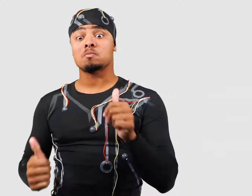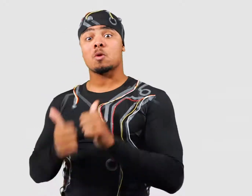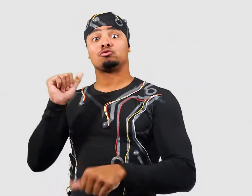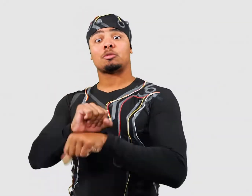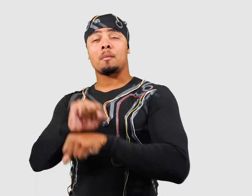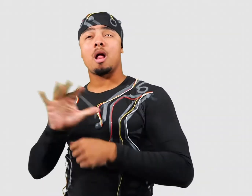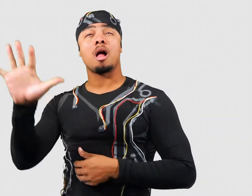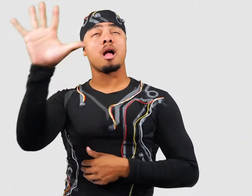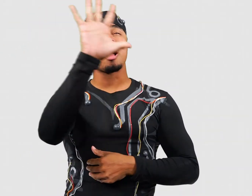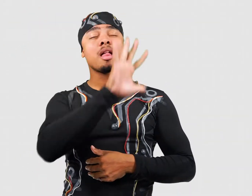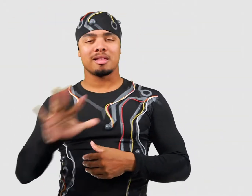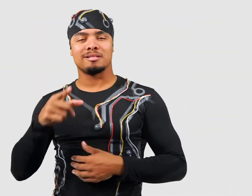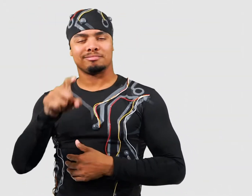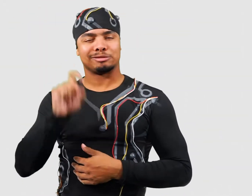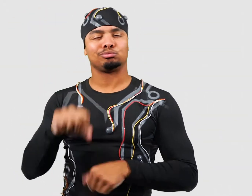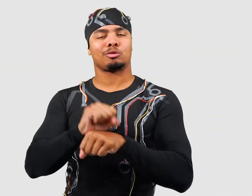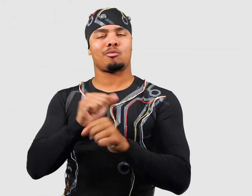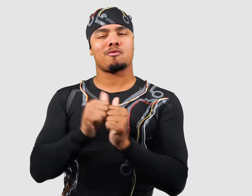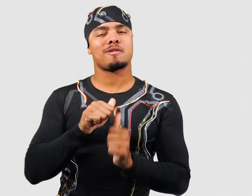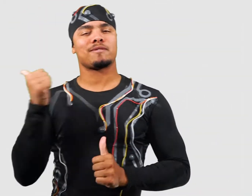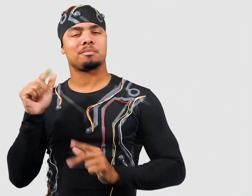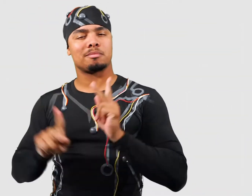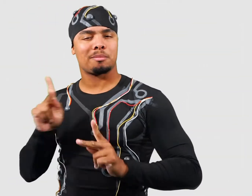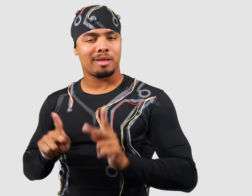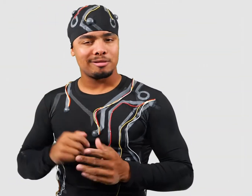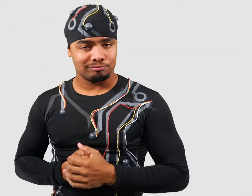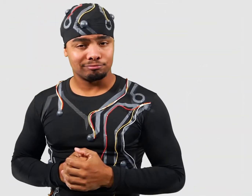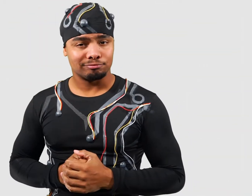Almost any job out there requires that you work with others.